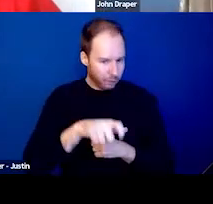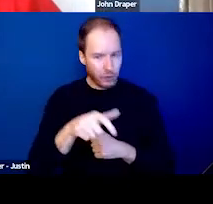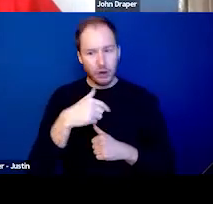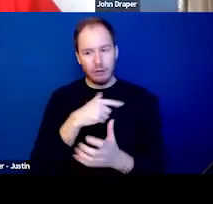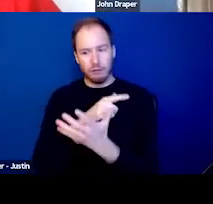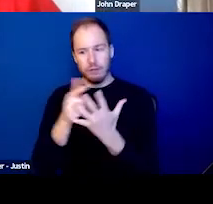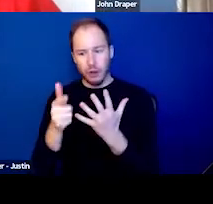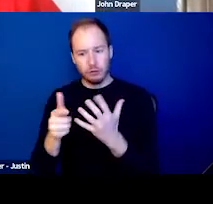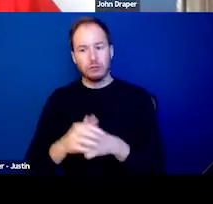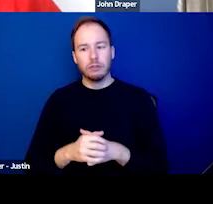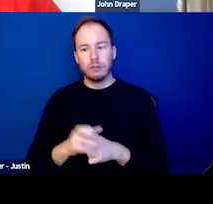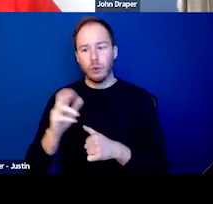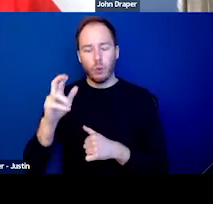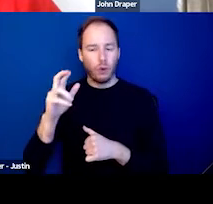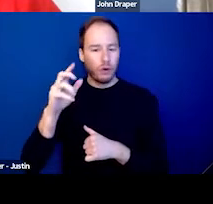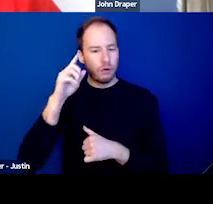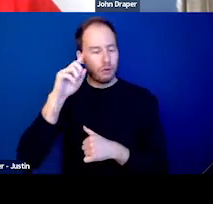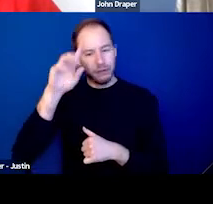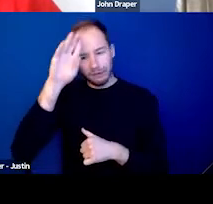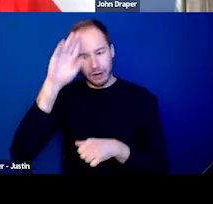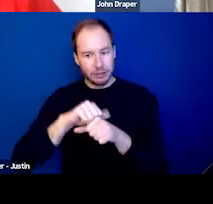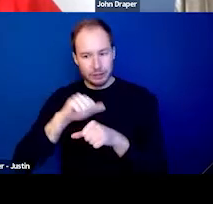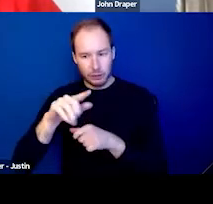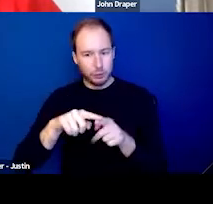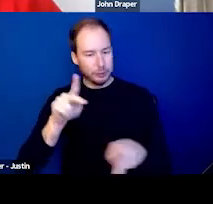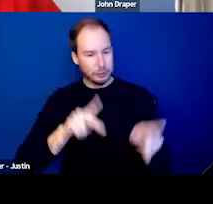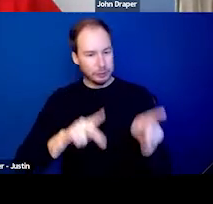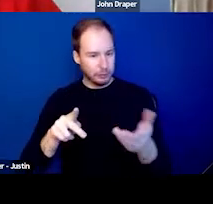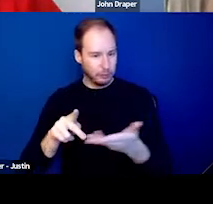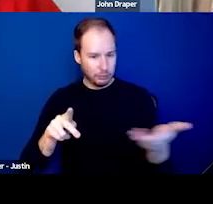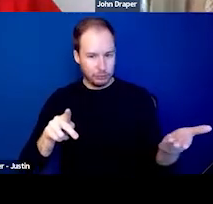or firefighters to persons who are, have a mental illness.